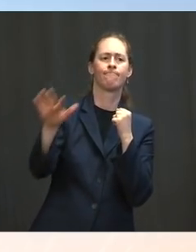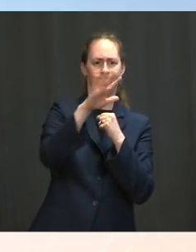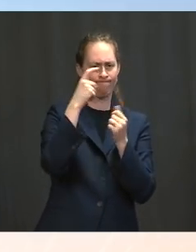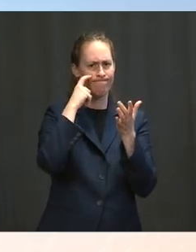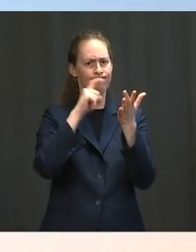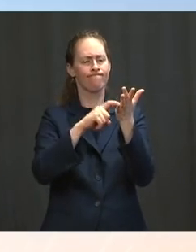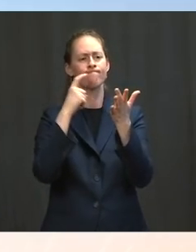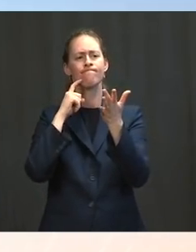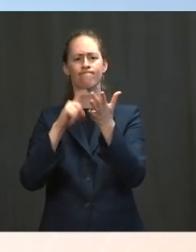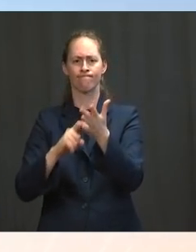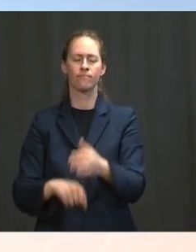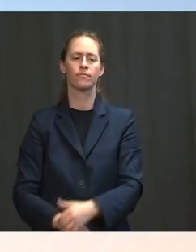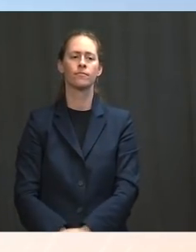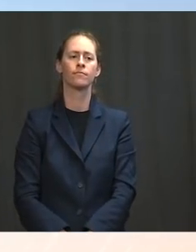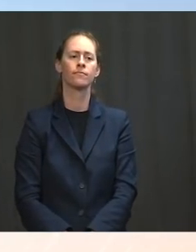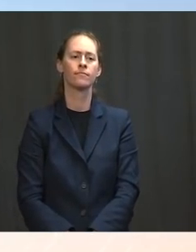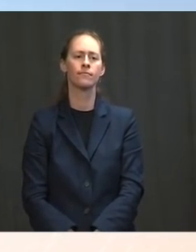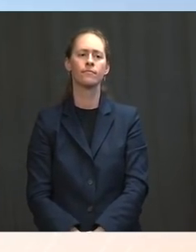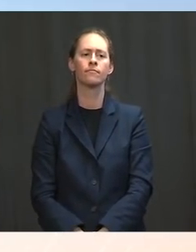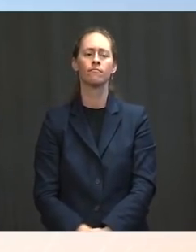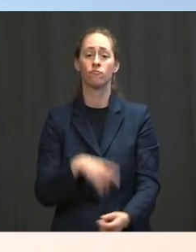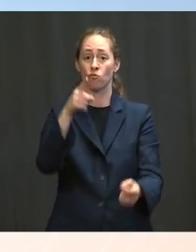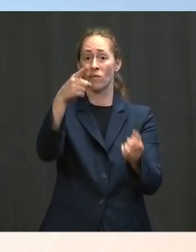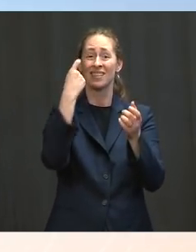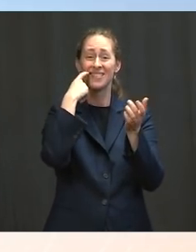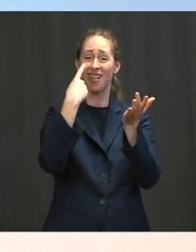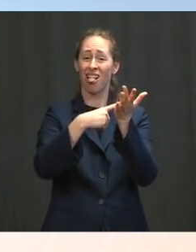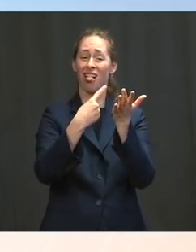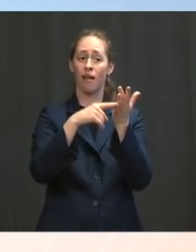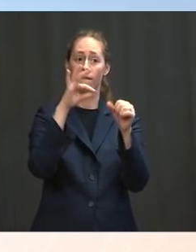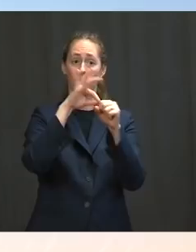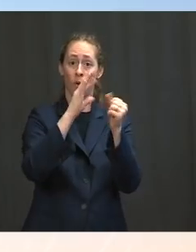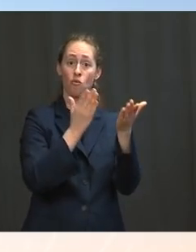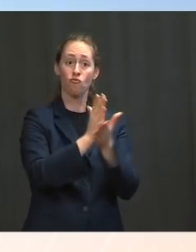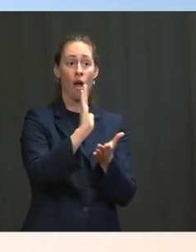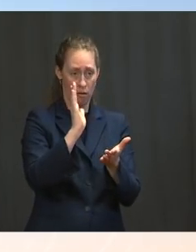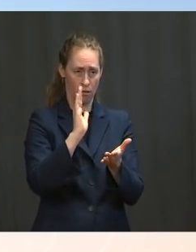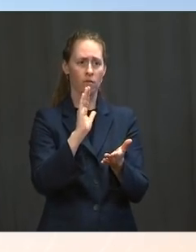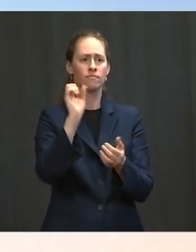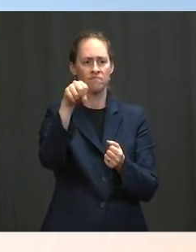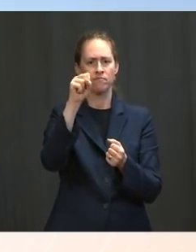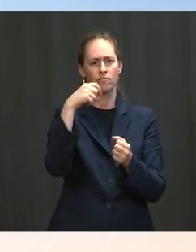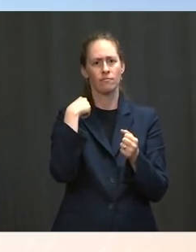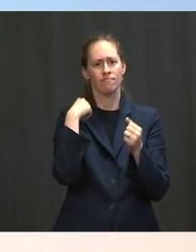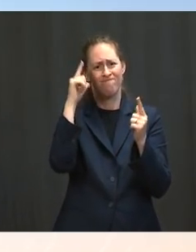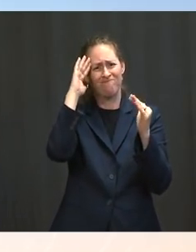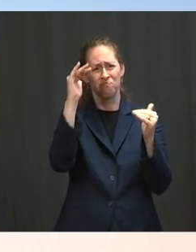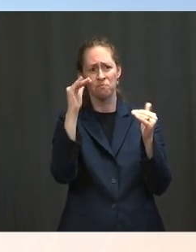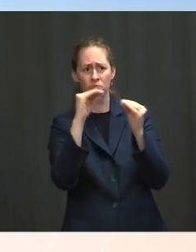one, on voting rights: You know, we, I expect, will have some more announcements to make later this week about the President's